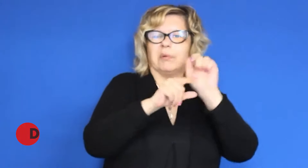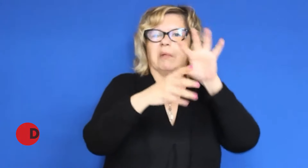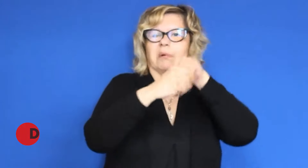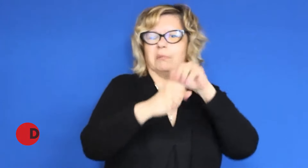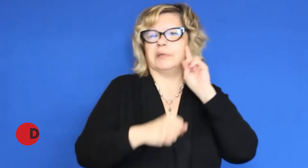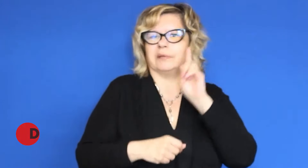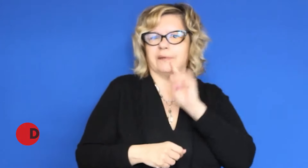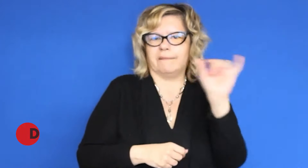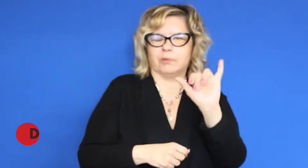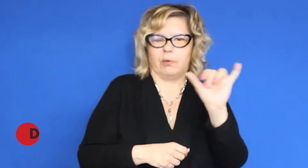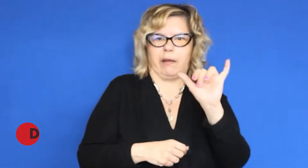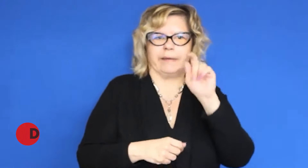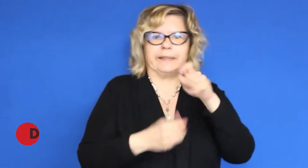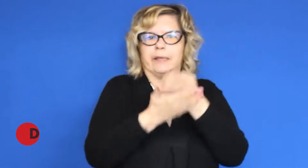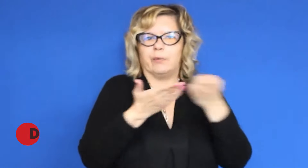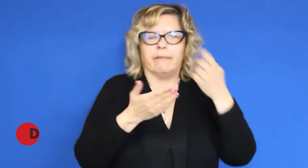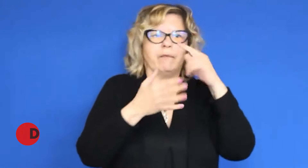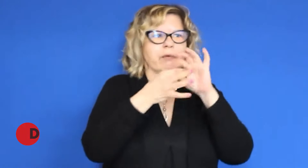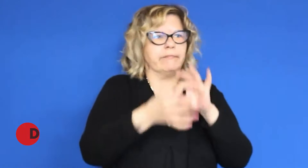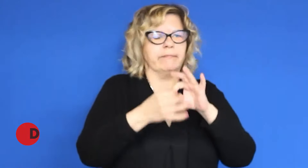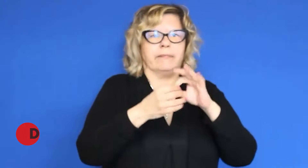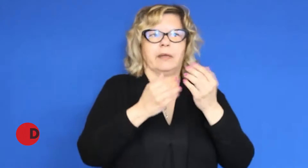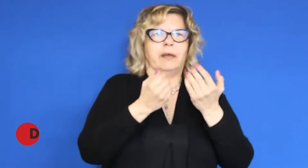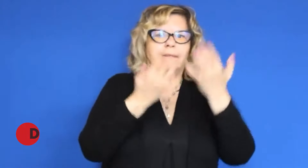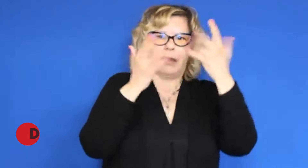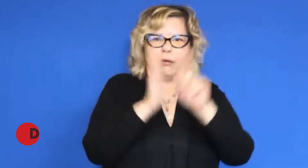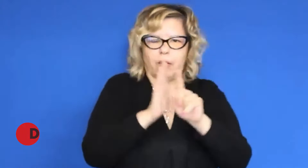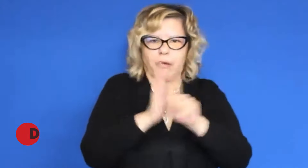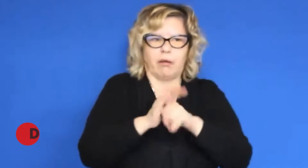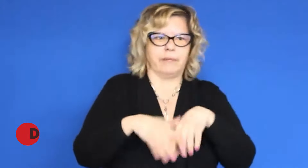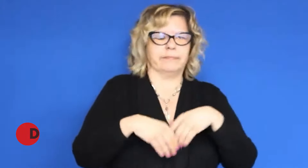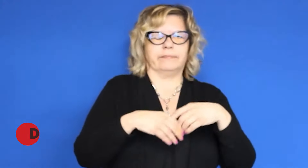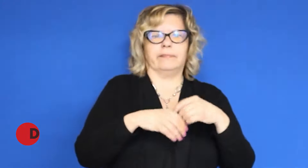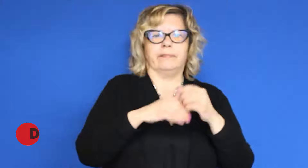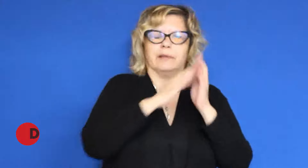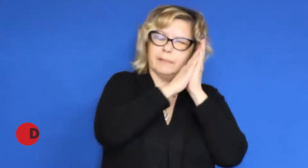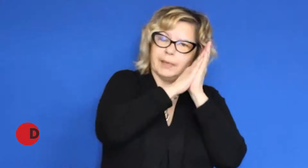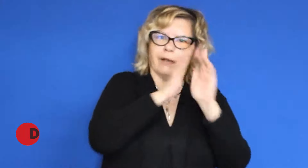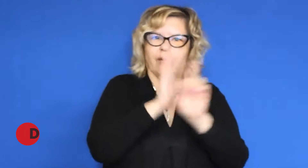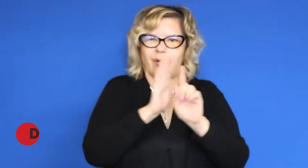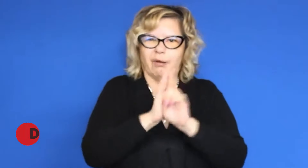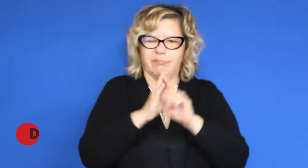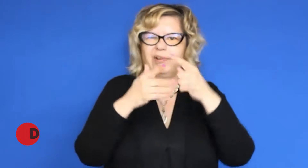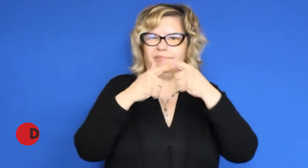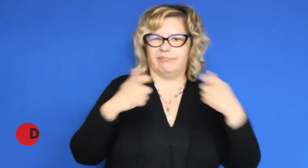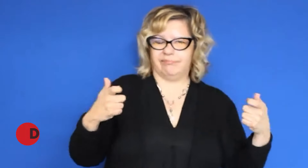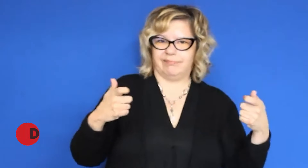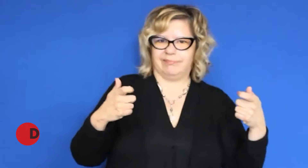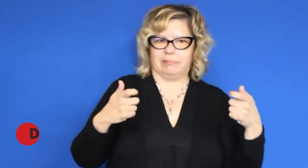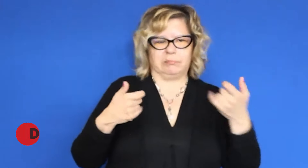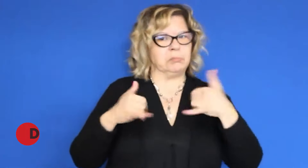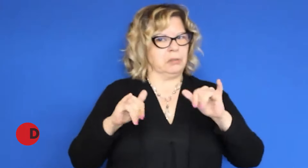This applies to Deaf people as well when they need equipment such as fire alarm, alarm clock, and stuff like that –